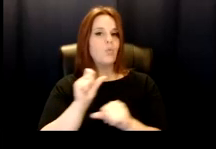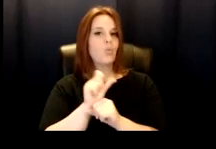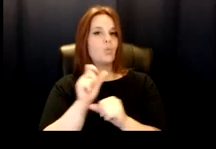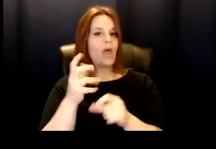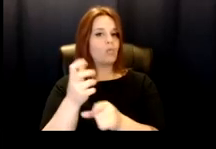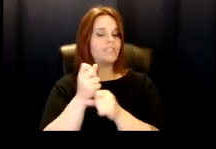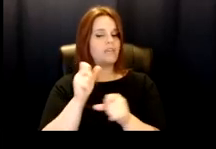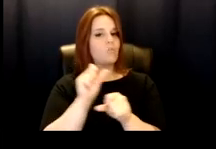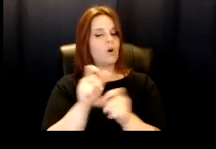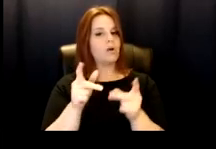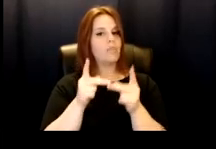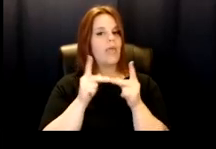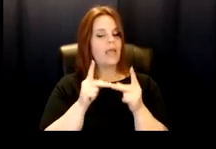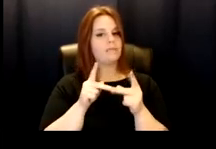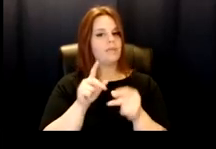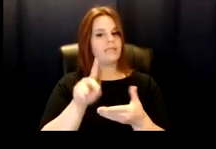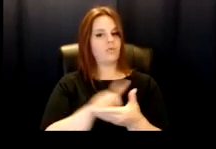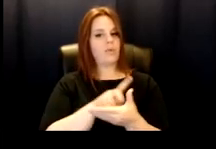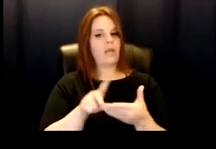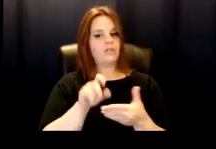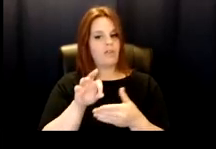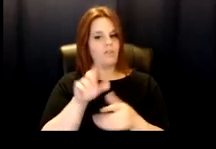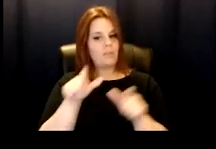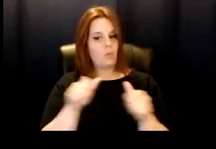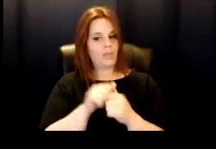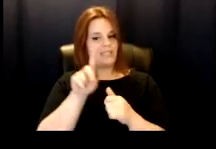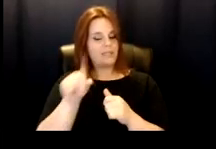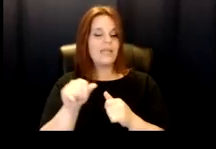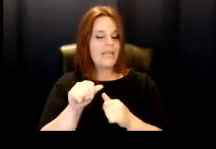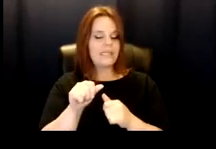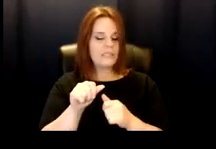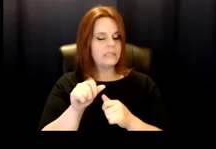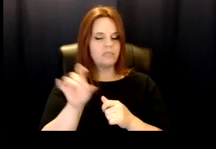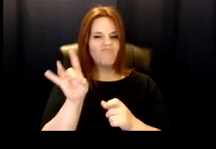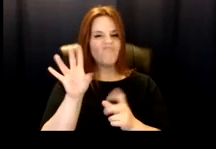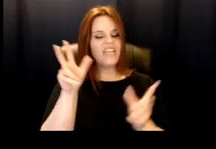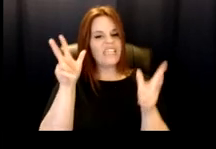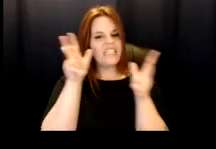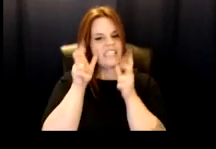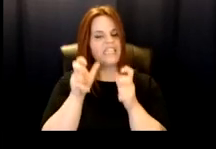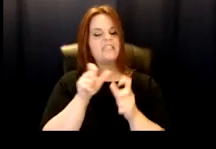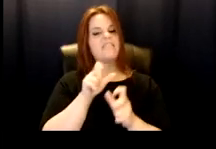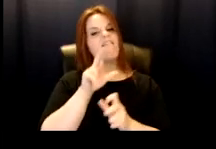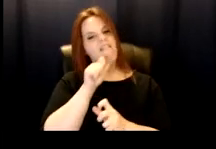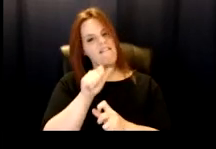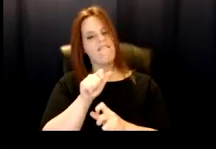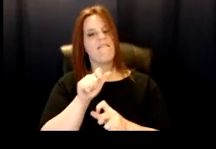people with disabilities as an insidious and un American virus. So we apply public health